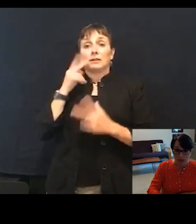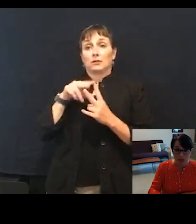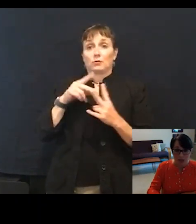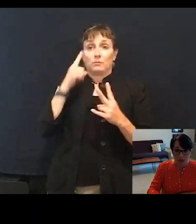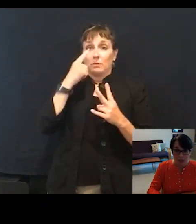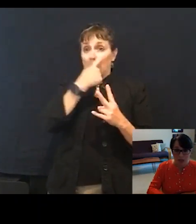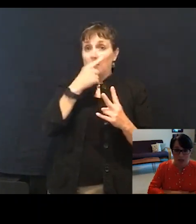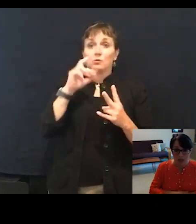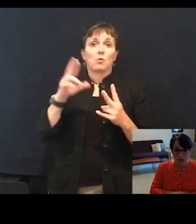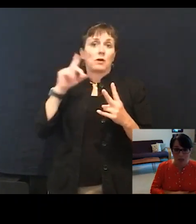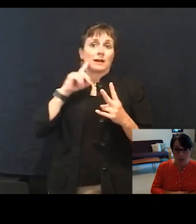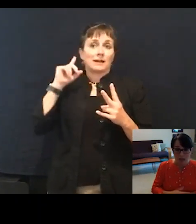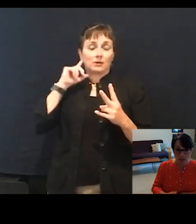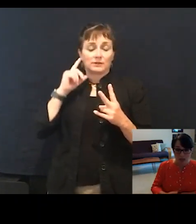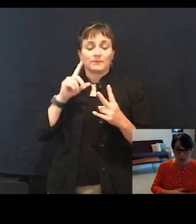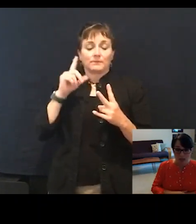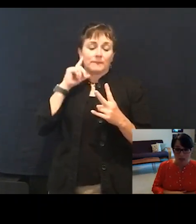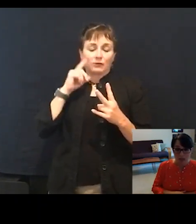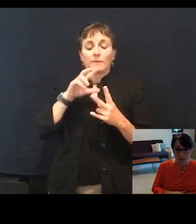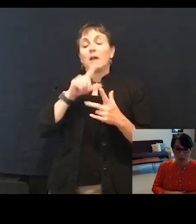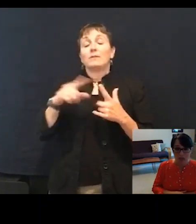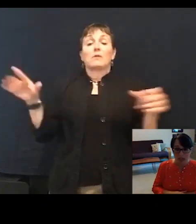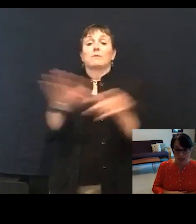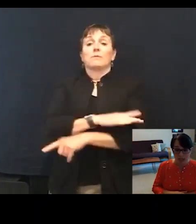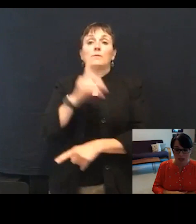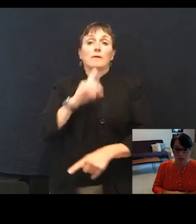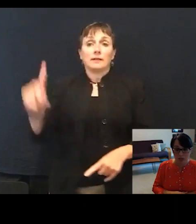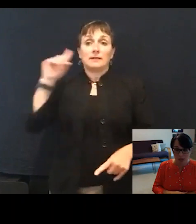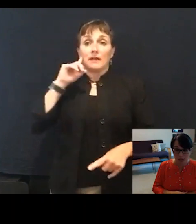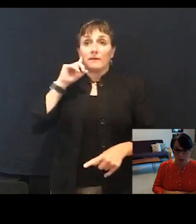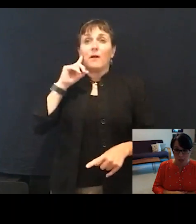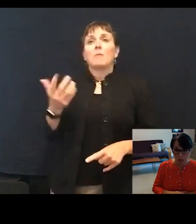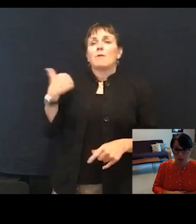I didn't show you this data, but we did those types of analyses to prove that they were.